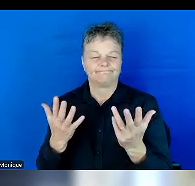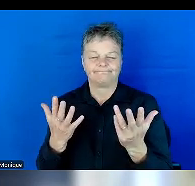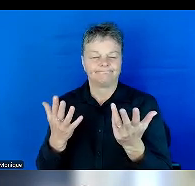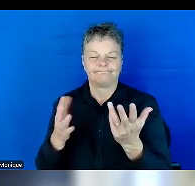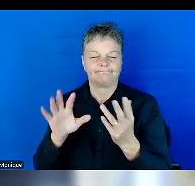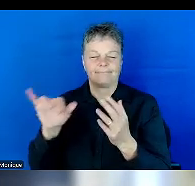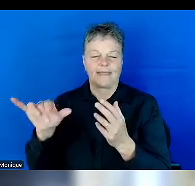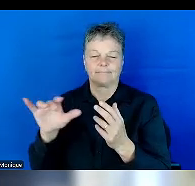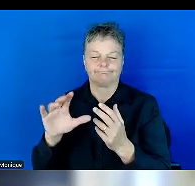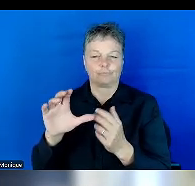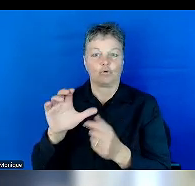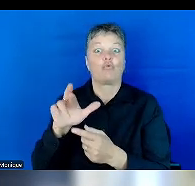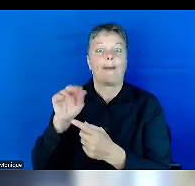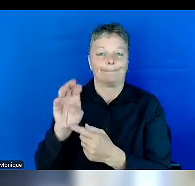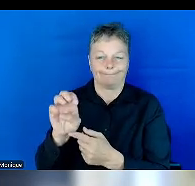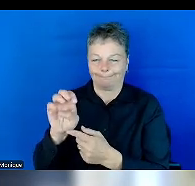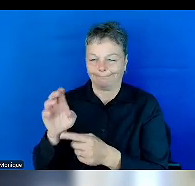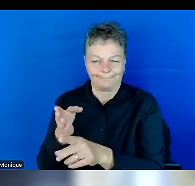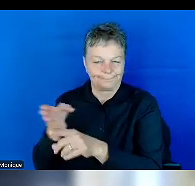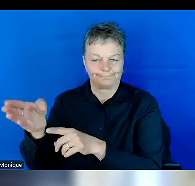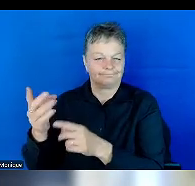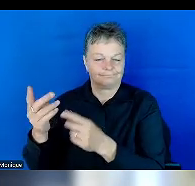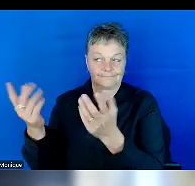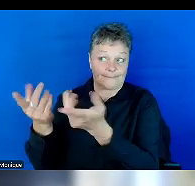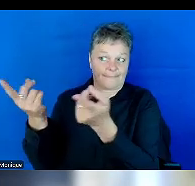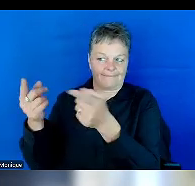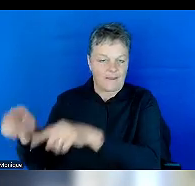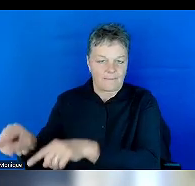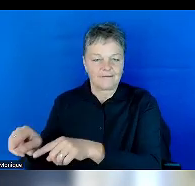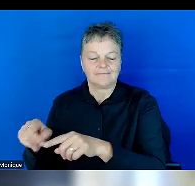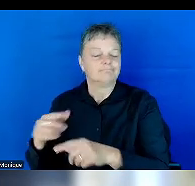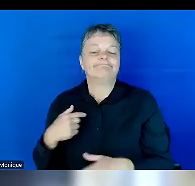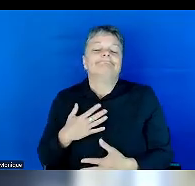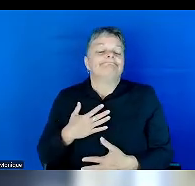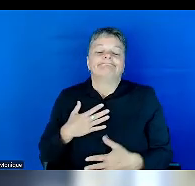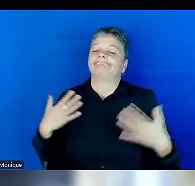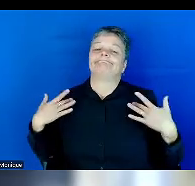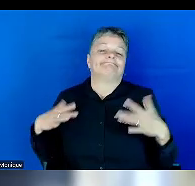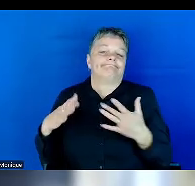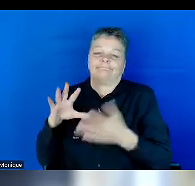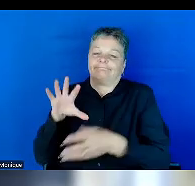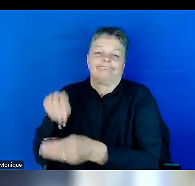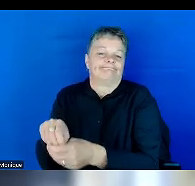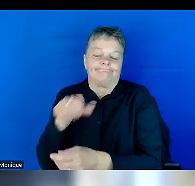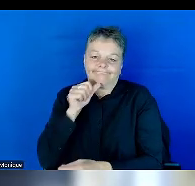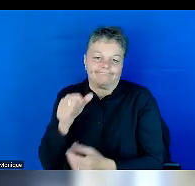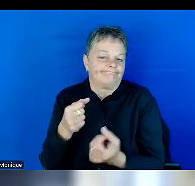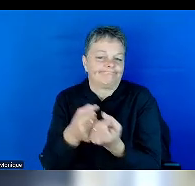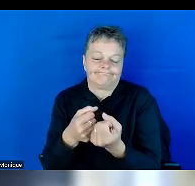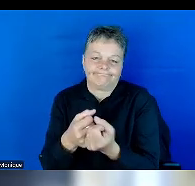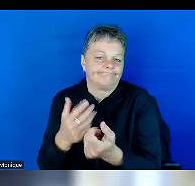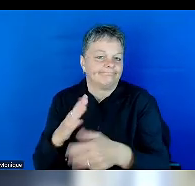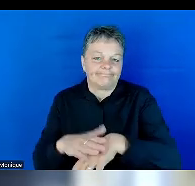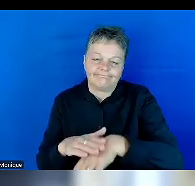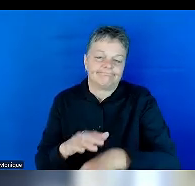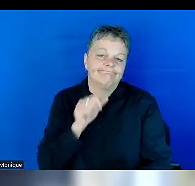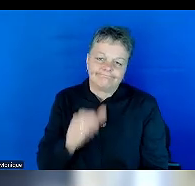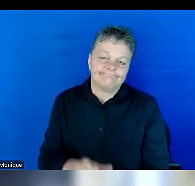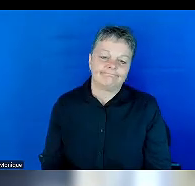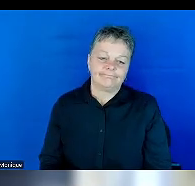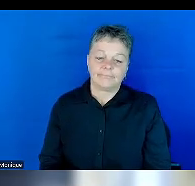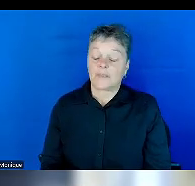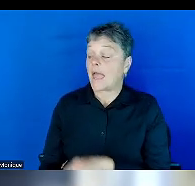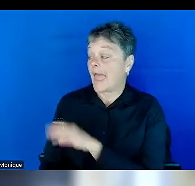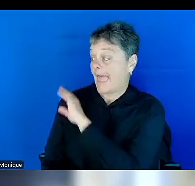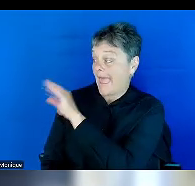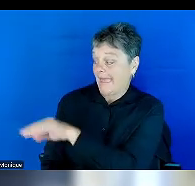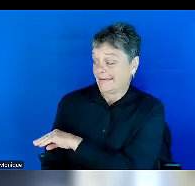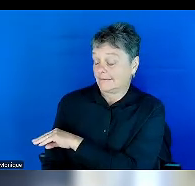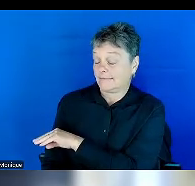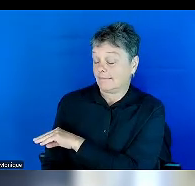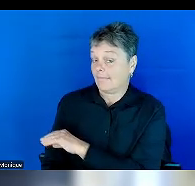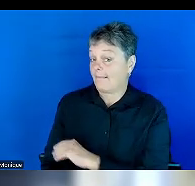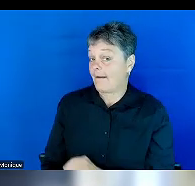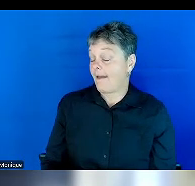we we cannot uh assist with that. Uh, and we also do not um help with housing issues. Um,